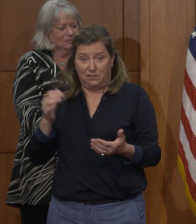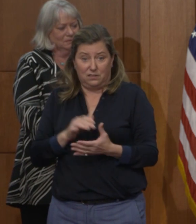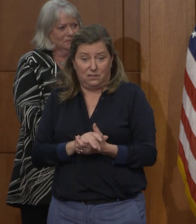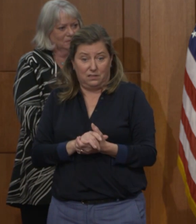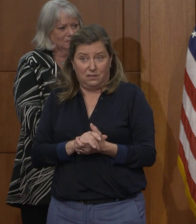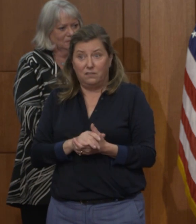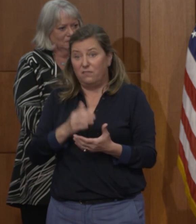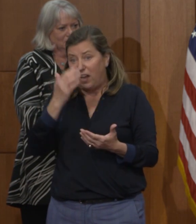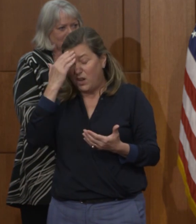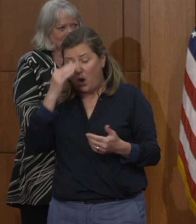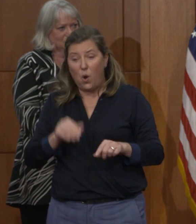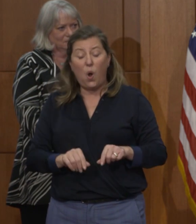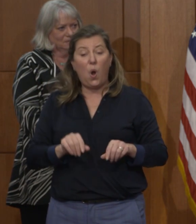some of the results were taking five, seven,